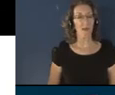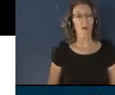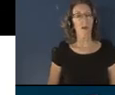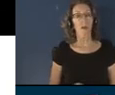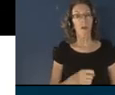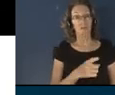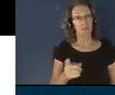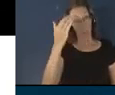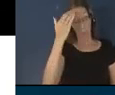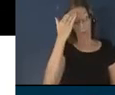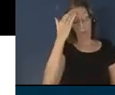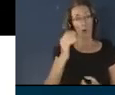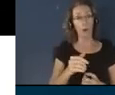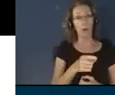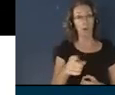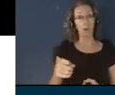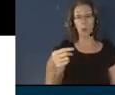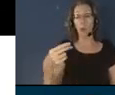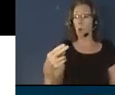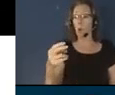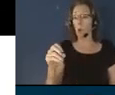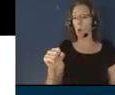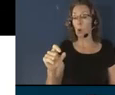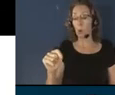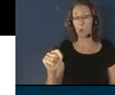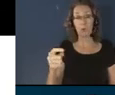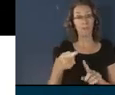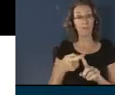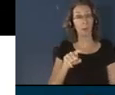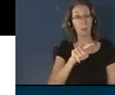if you are the host of the zoom meeting, chances are you're not going to see the